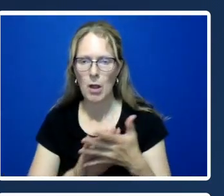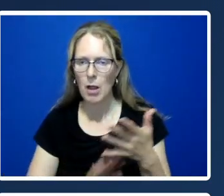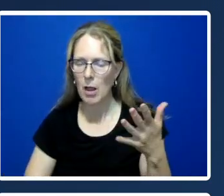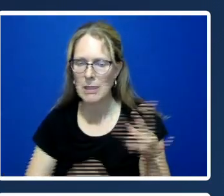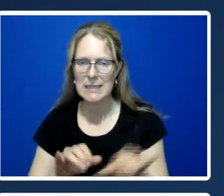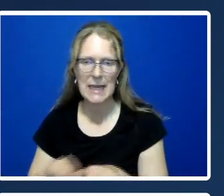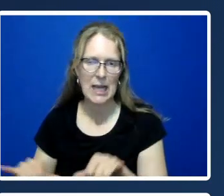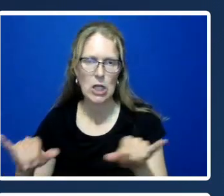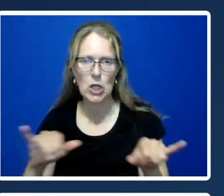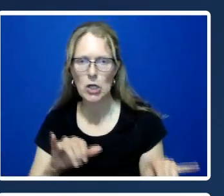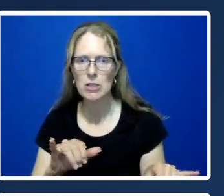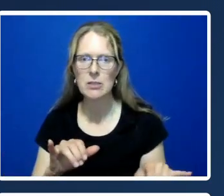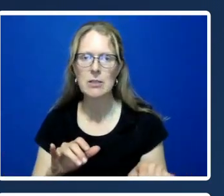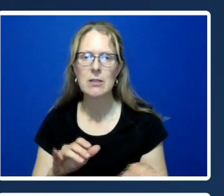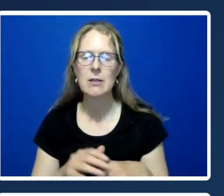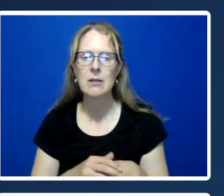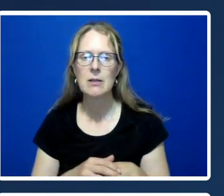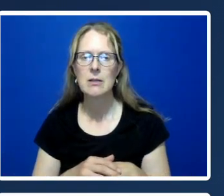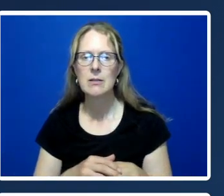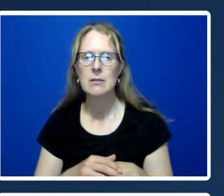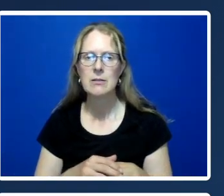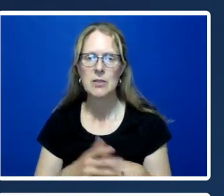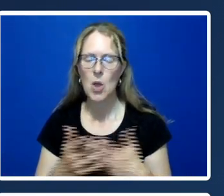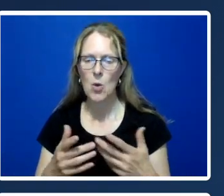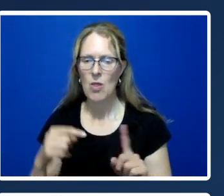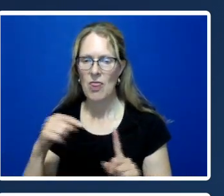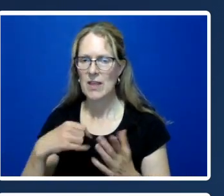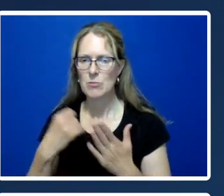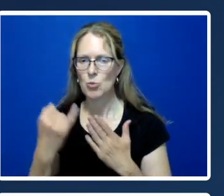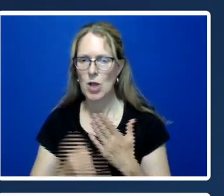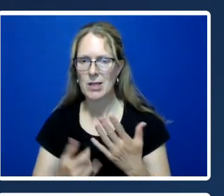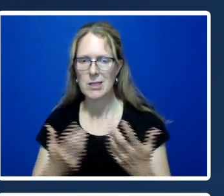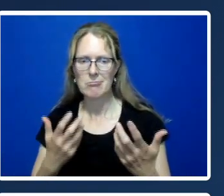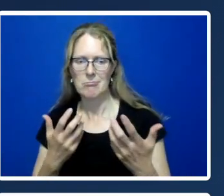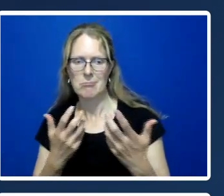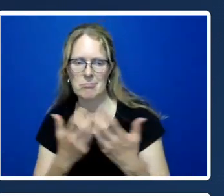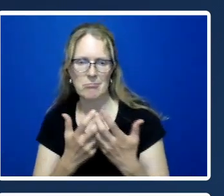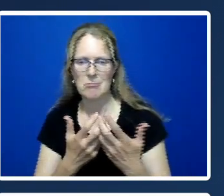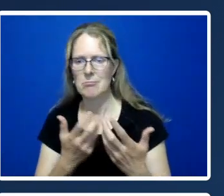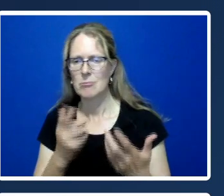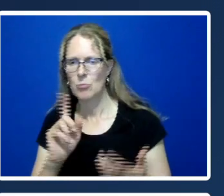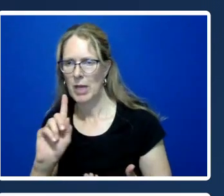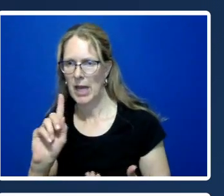through. So, where does this project fit into that learning? And they found very